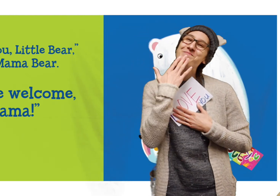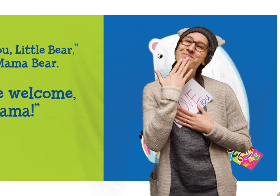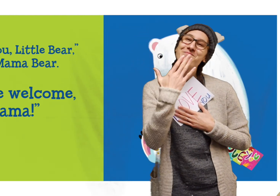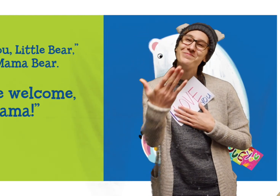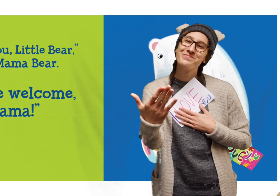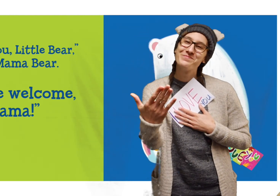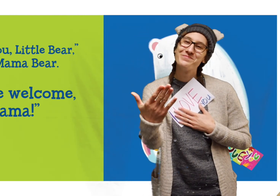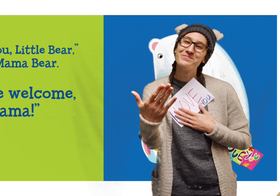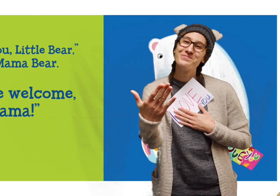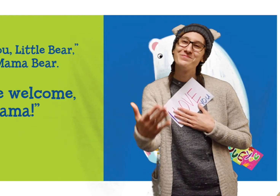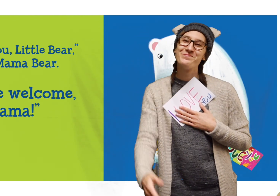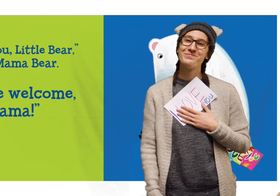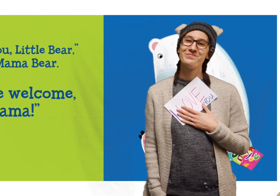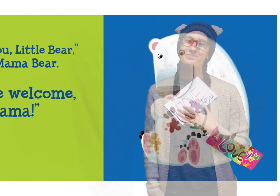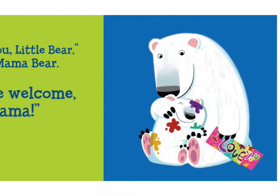"Thank you, Little Bear," said Mama Bear